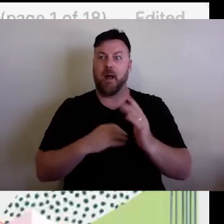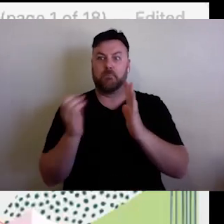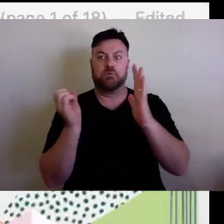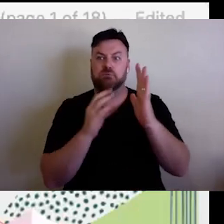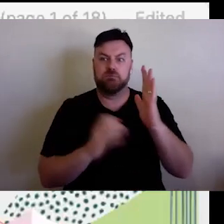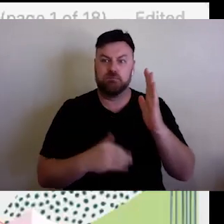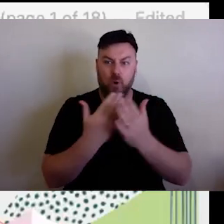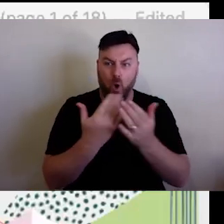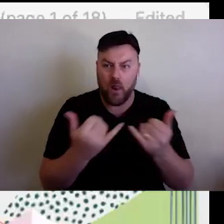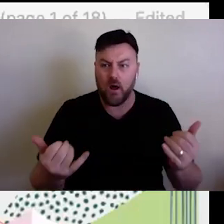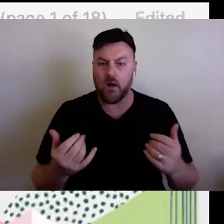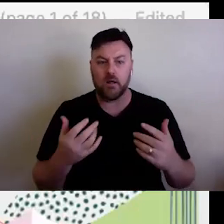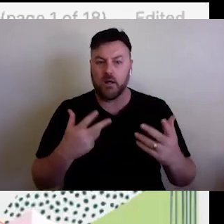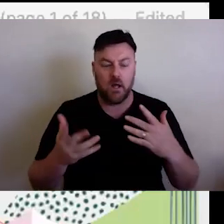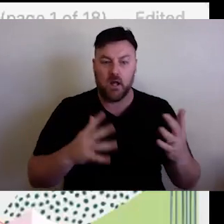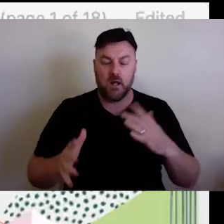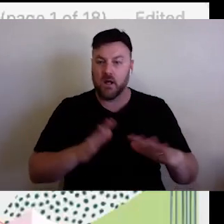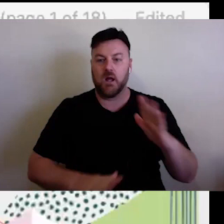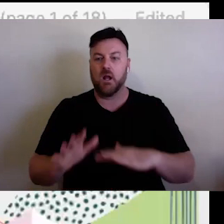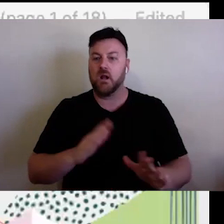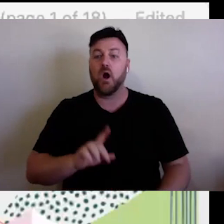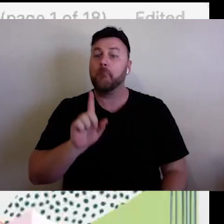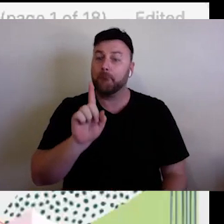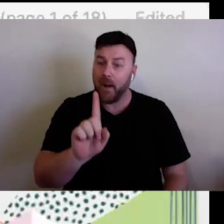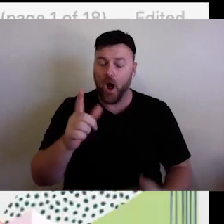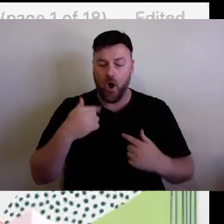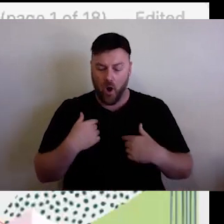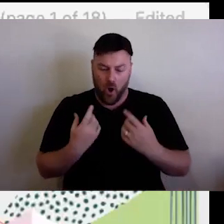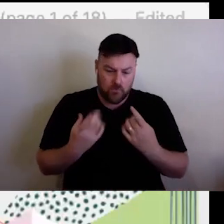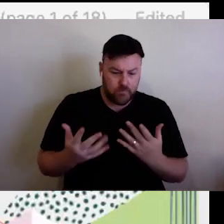through preparing for this session that what audiences want online, the